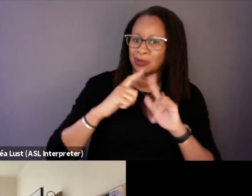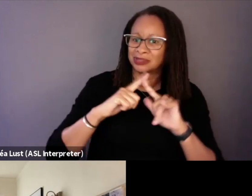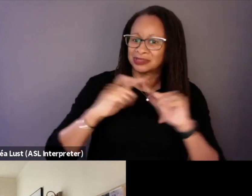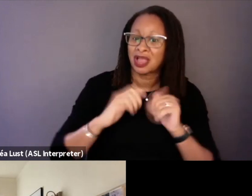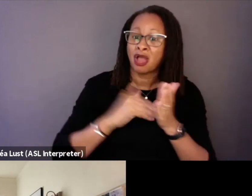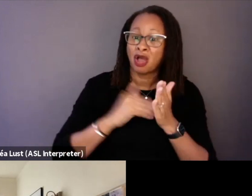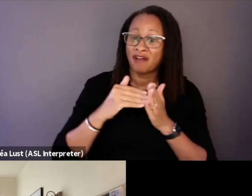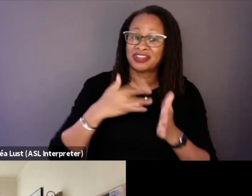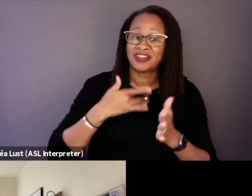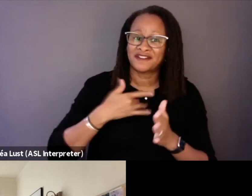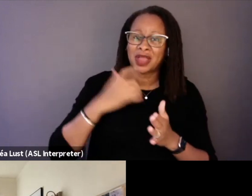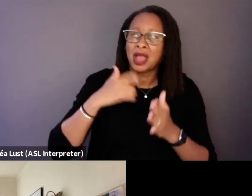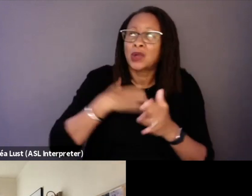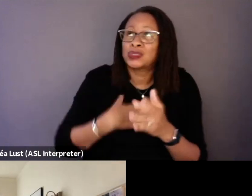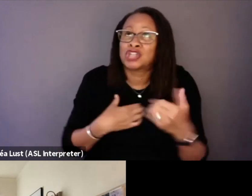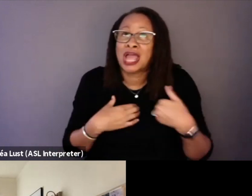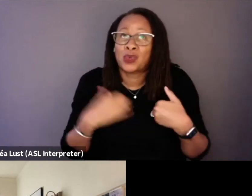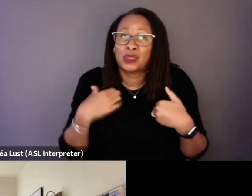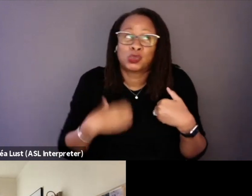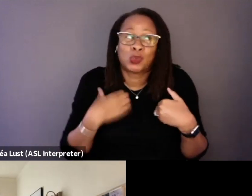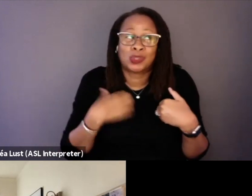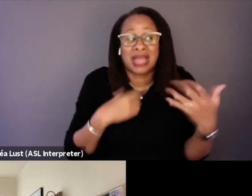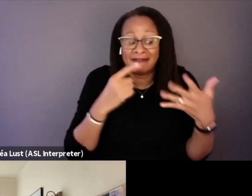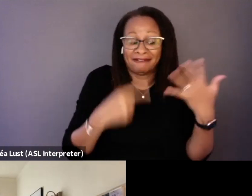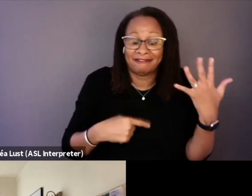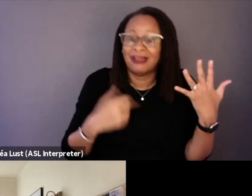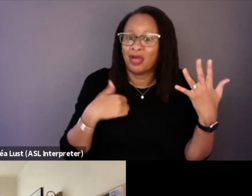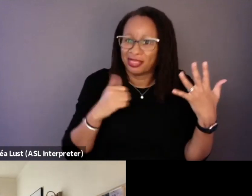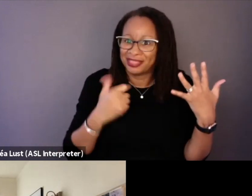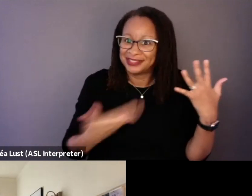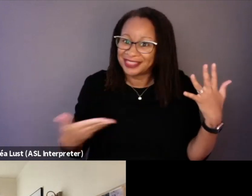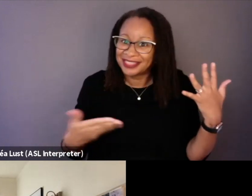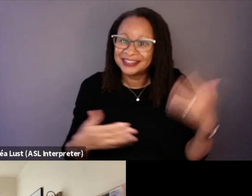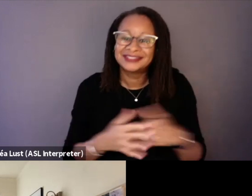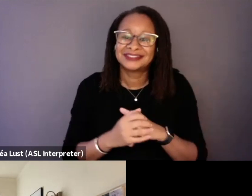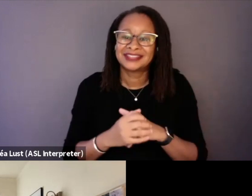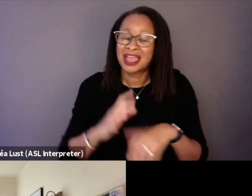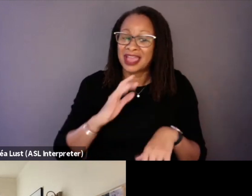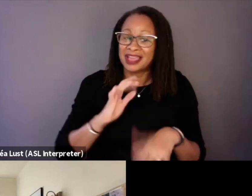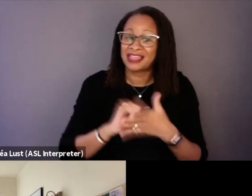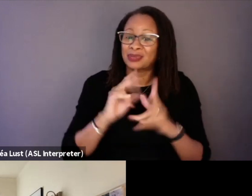Oh, I wish I had this, or I wish I had that. And I wish--- And that was very distracting to me